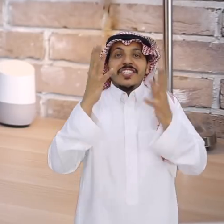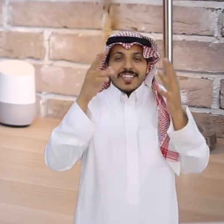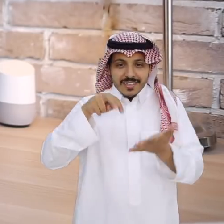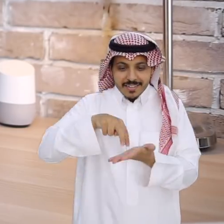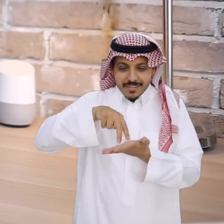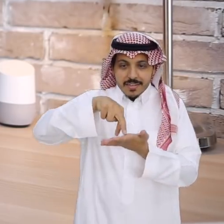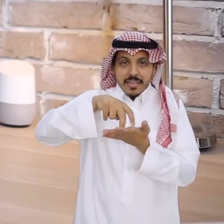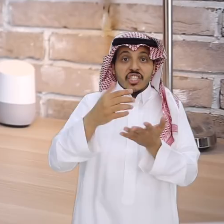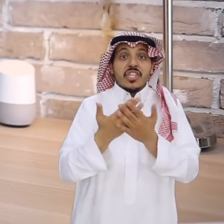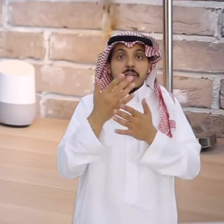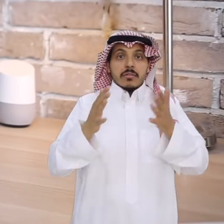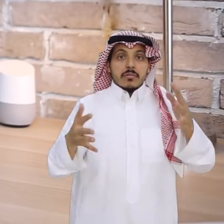They showed it while running